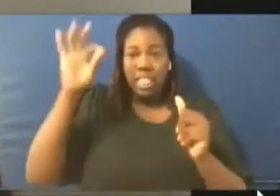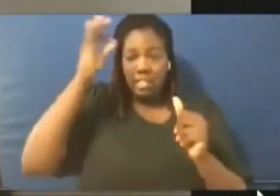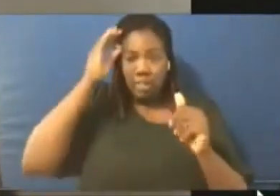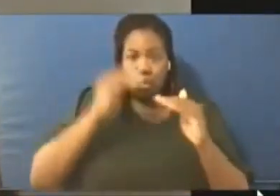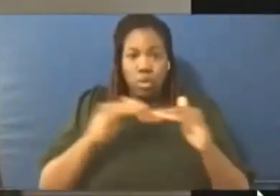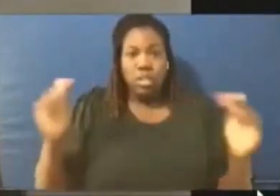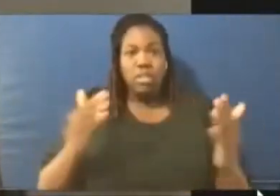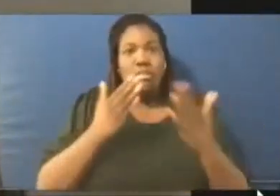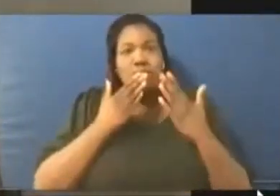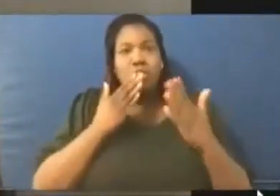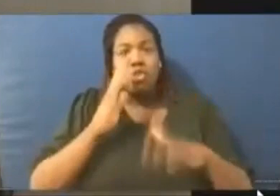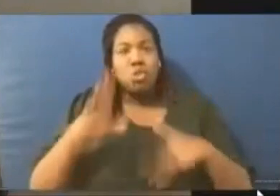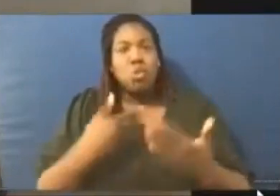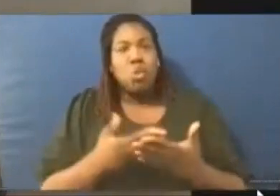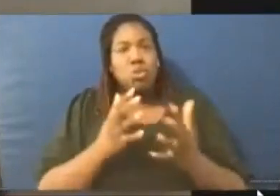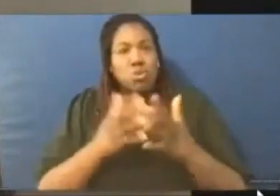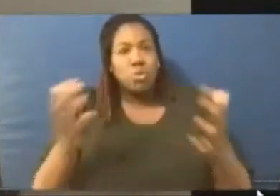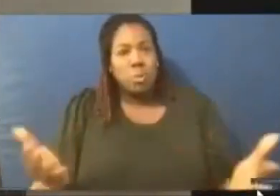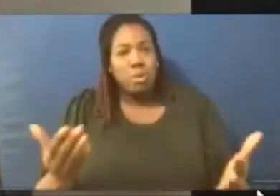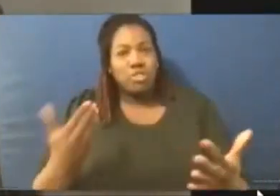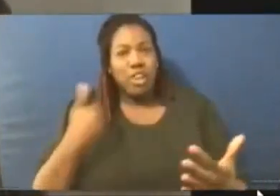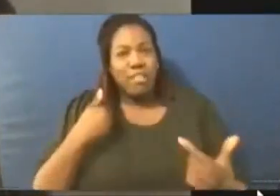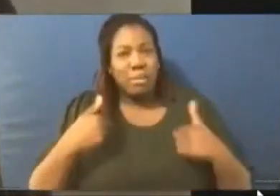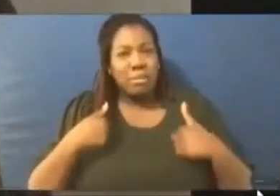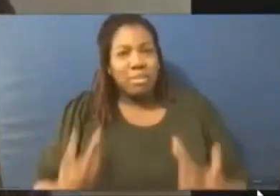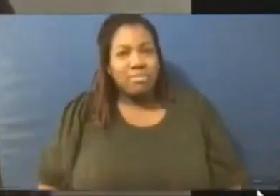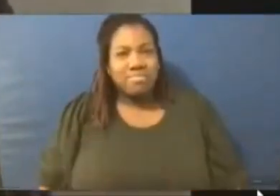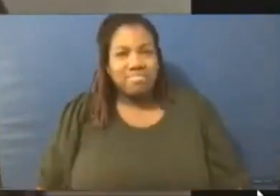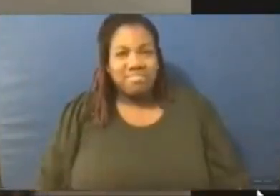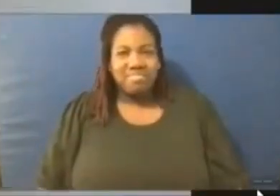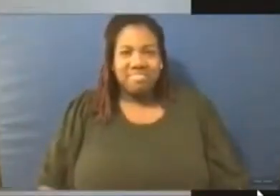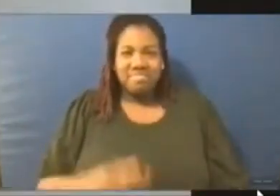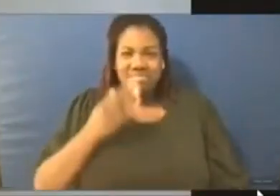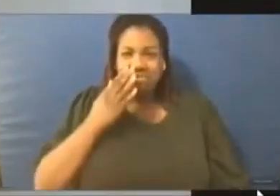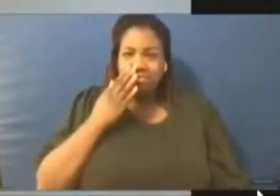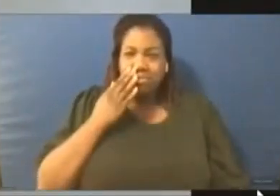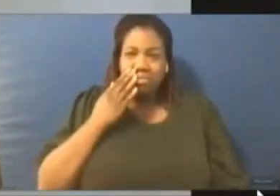Thank you all so much for having me. Minh Wendt: Thank you, Miss Halem.